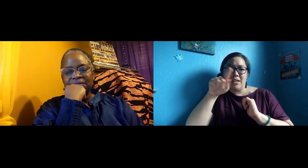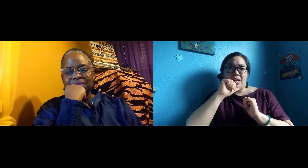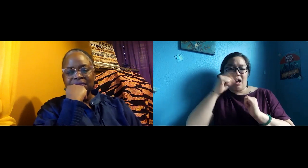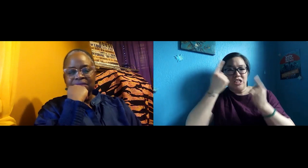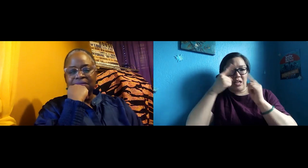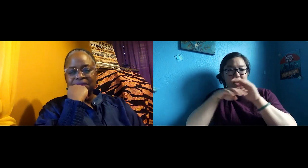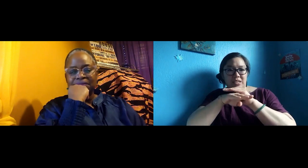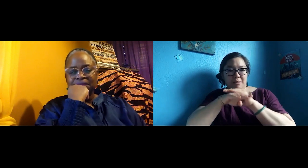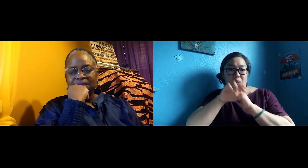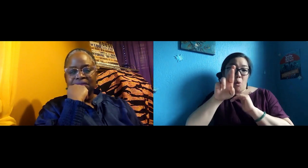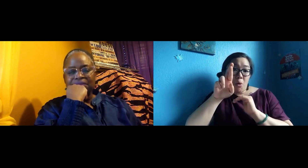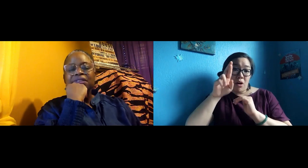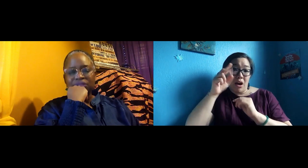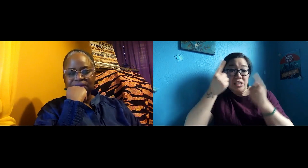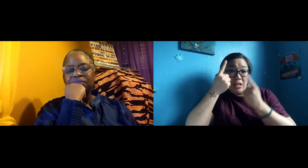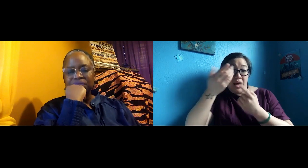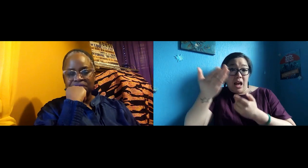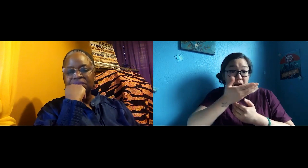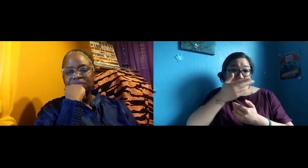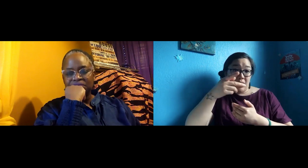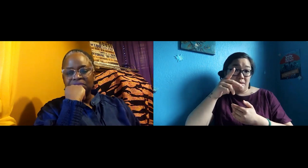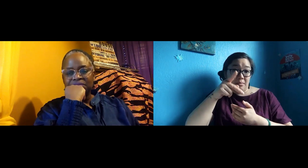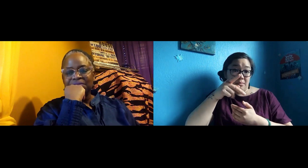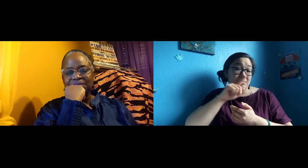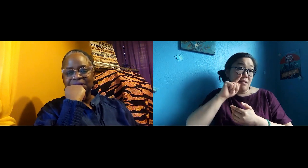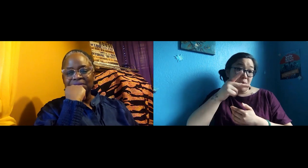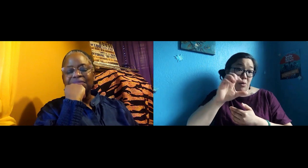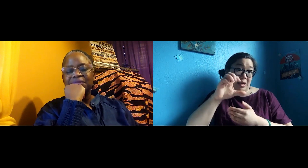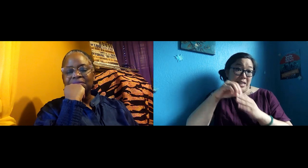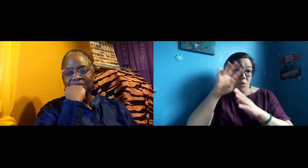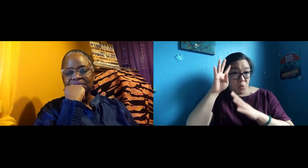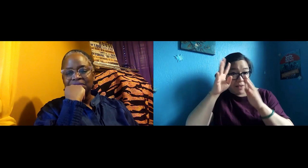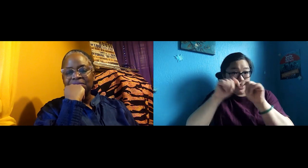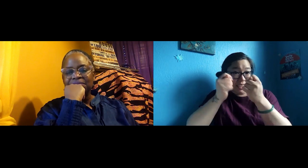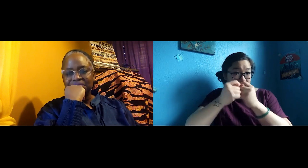it's frustrating to see so many theater companies not considering accessibility or consider hiring